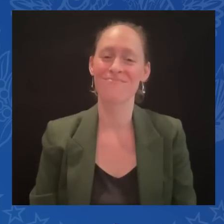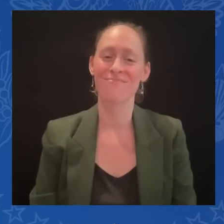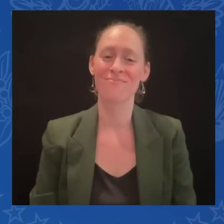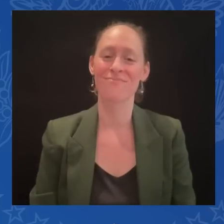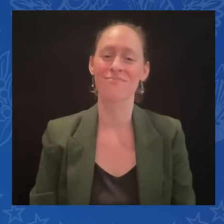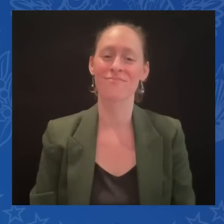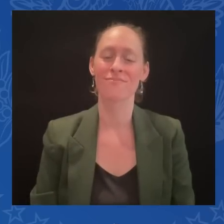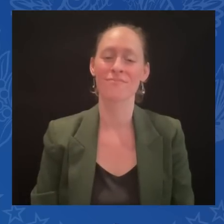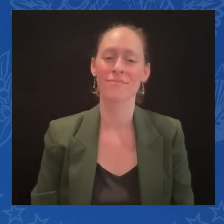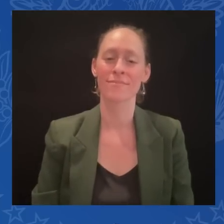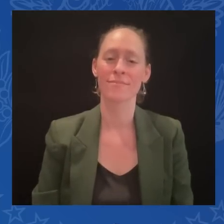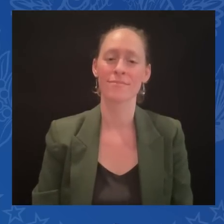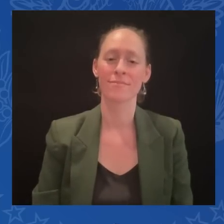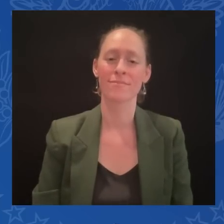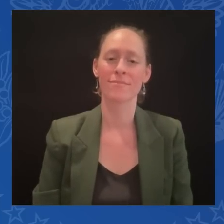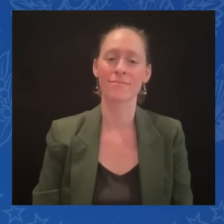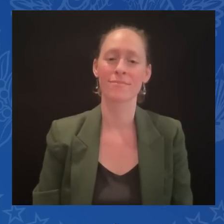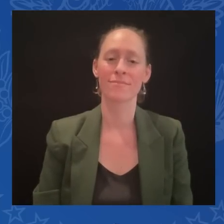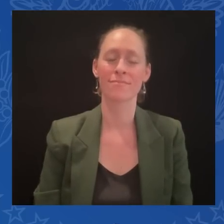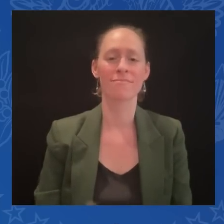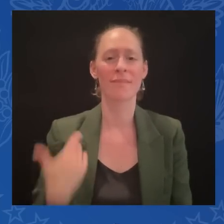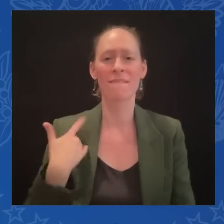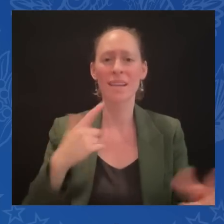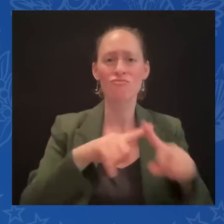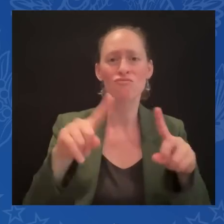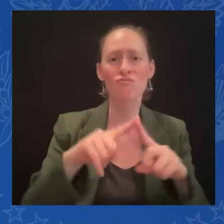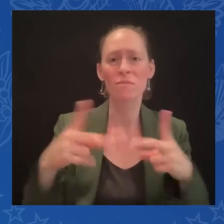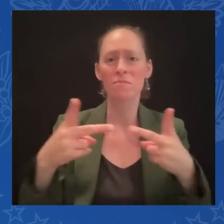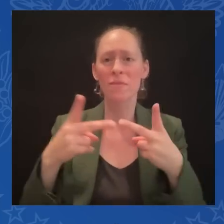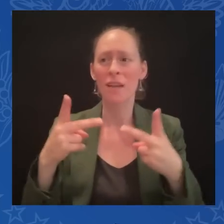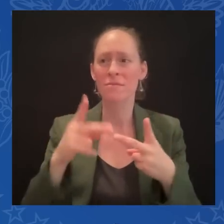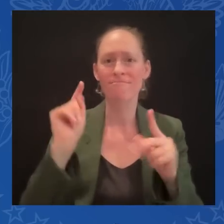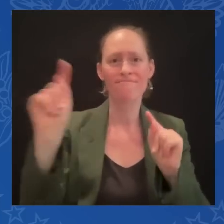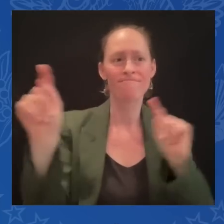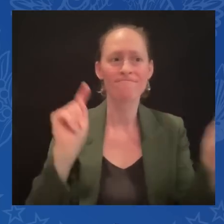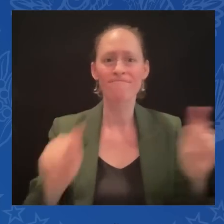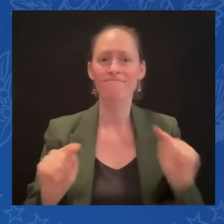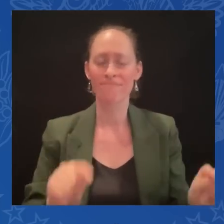where the company is making the largest investment in the state of -- in the history of this state: